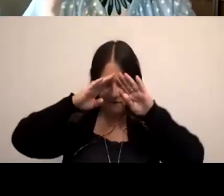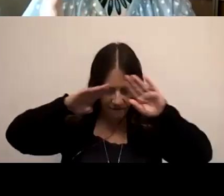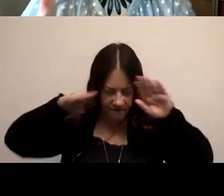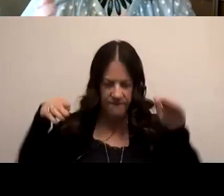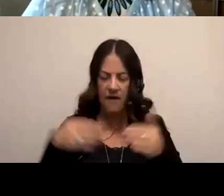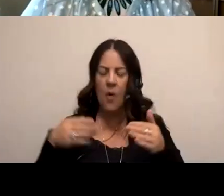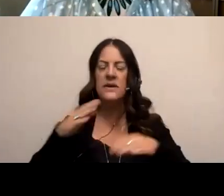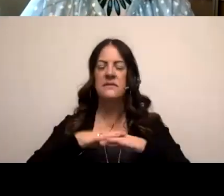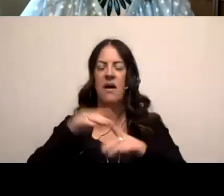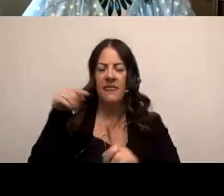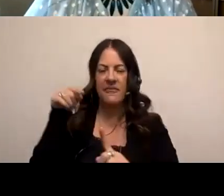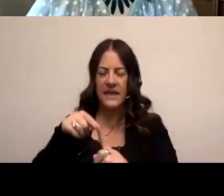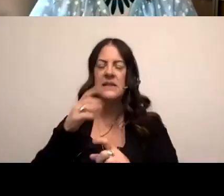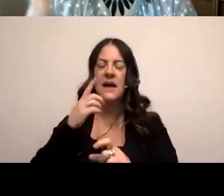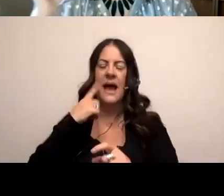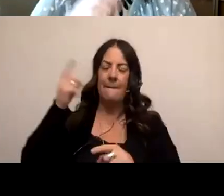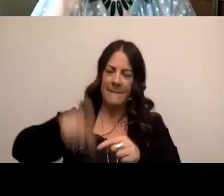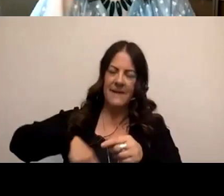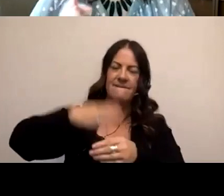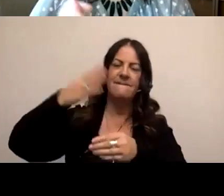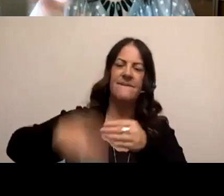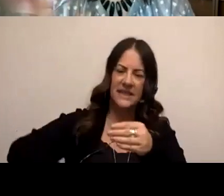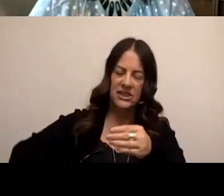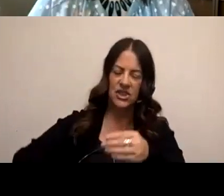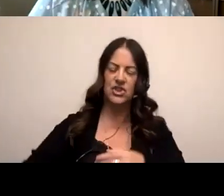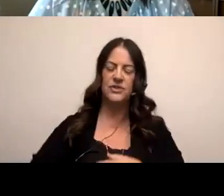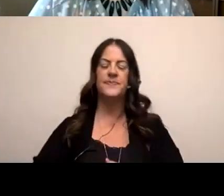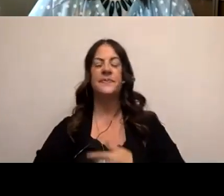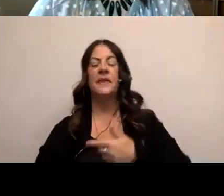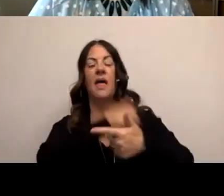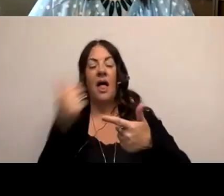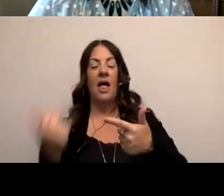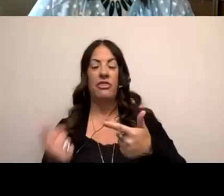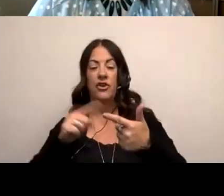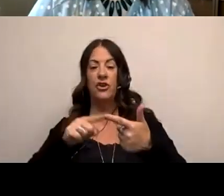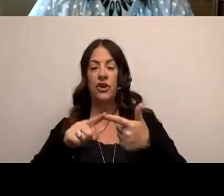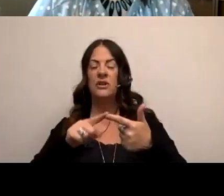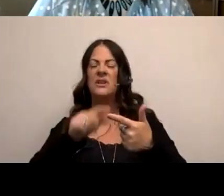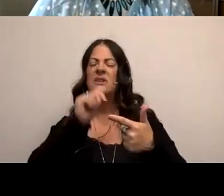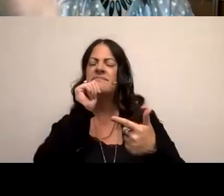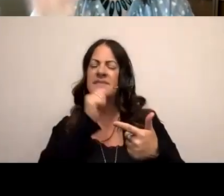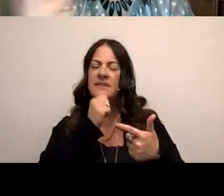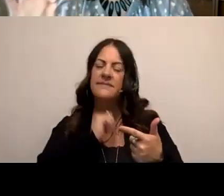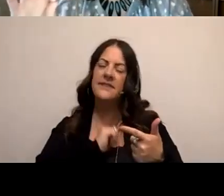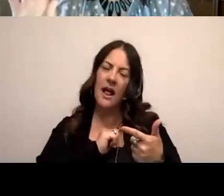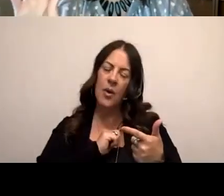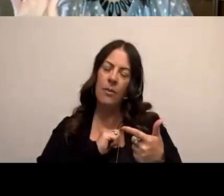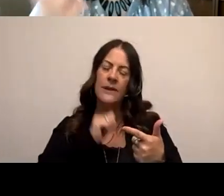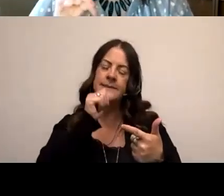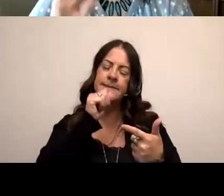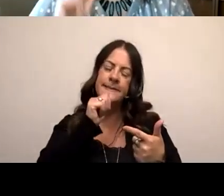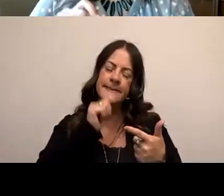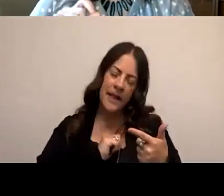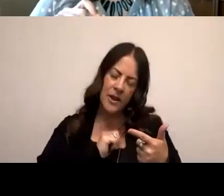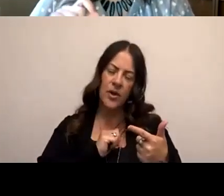TO GET SOMETHING DONE. AND THEN WE HAVE TOLERABLE STRESS AND THAT CAN ACTIVATES THE BODY ALERT SYSTEM